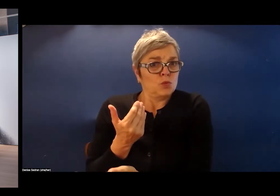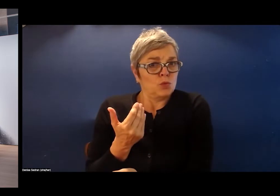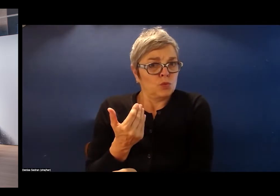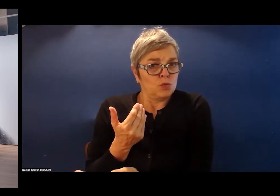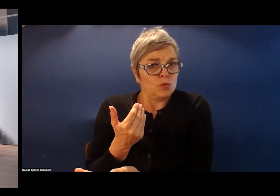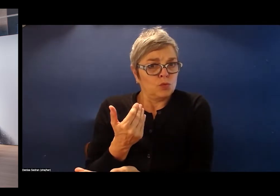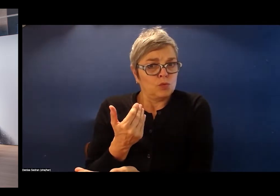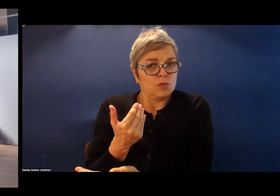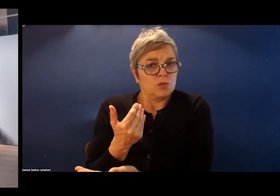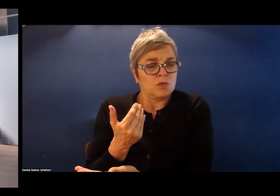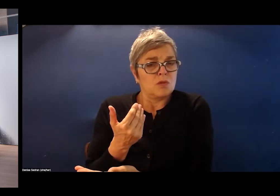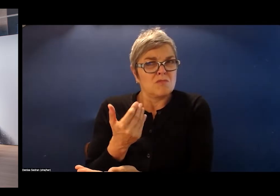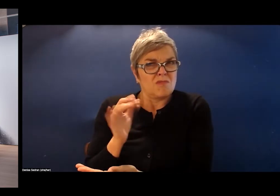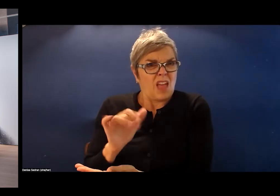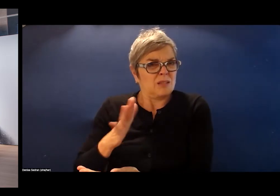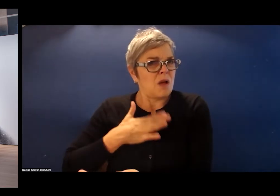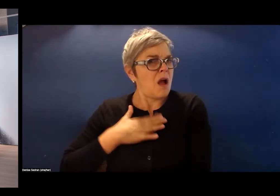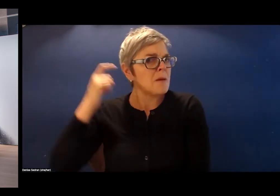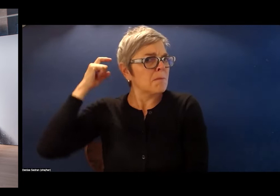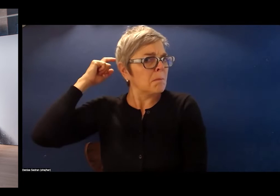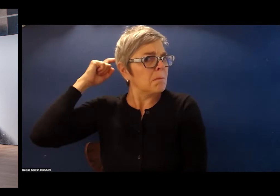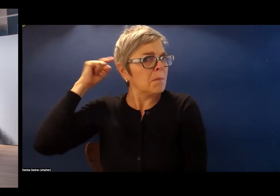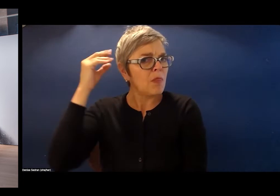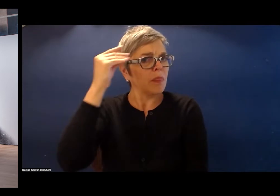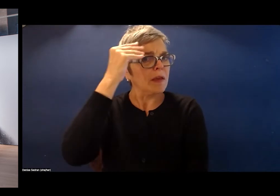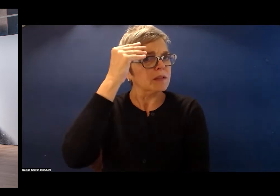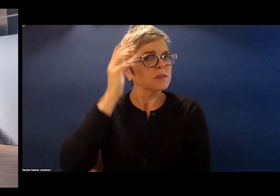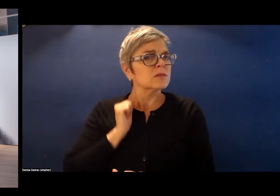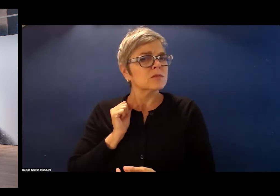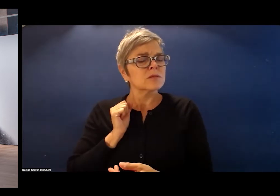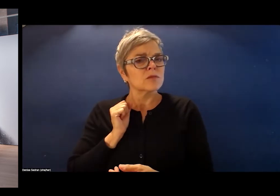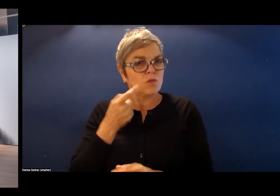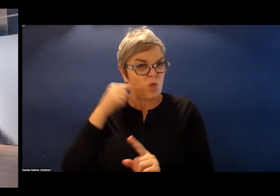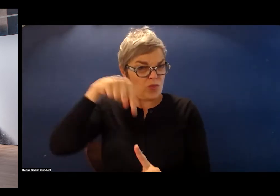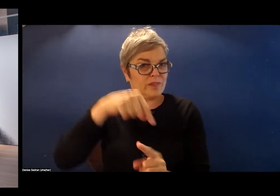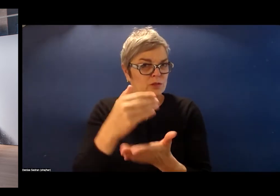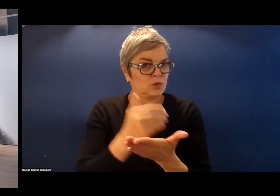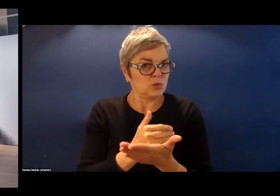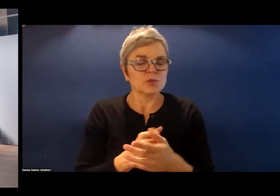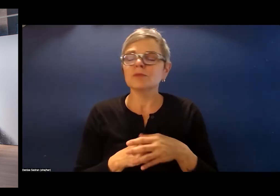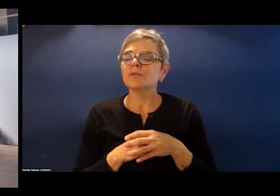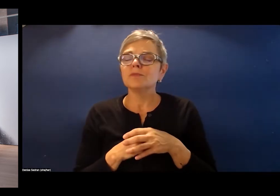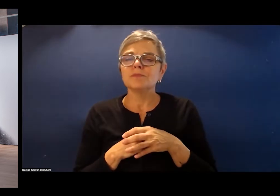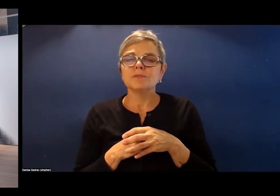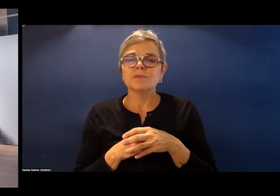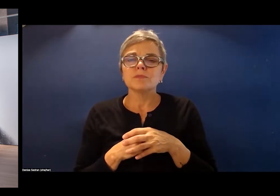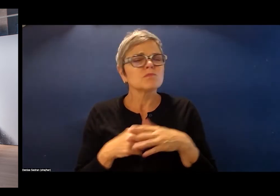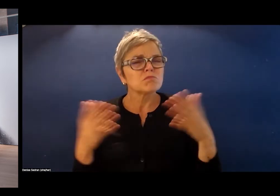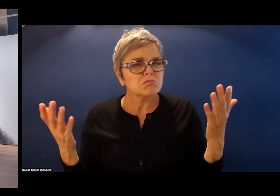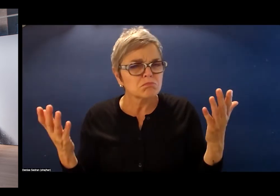And that's what was at the back of my mind as we were working through this course. Sort of not that everything